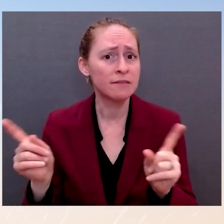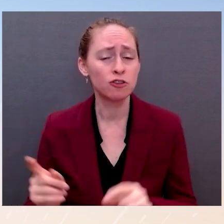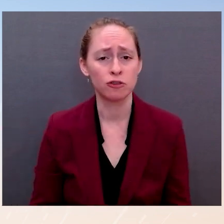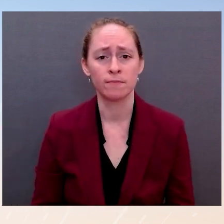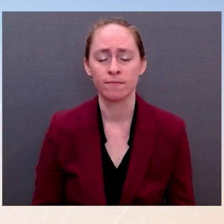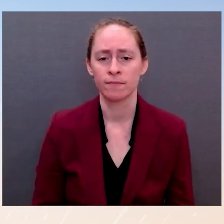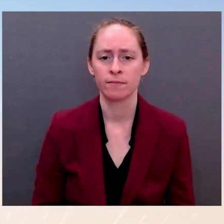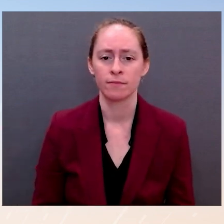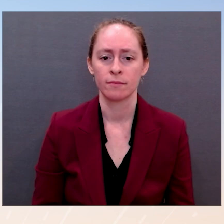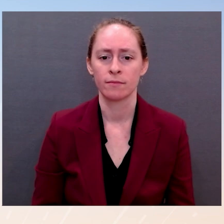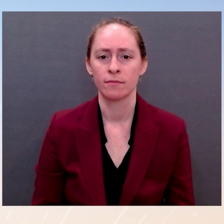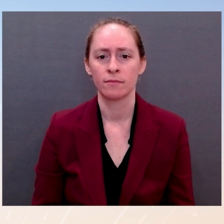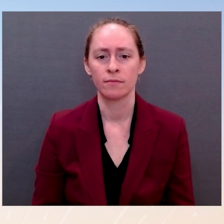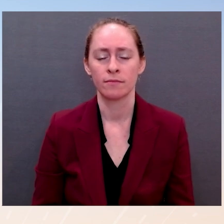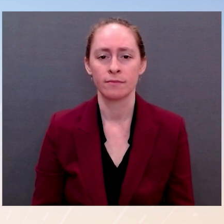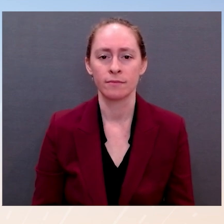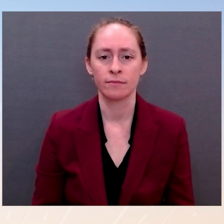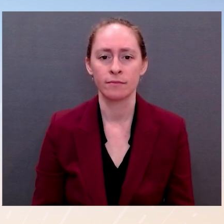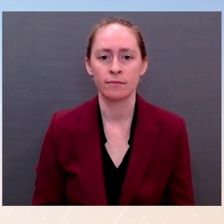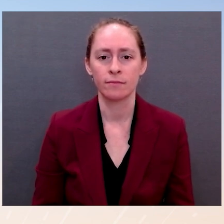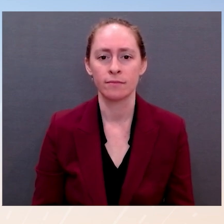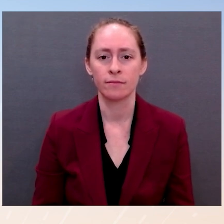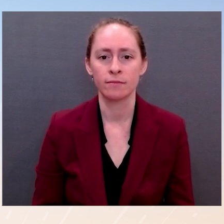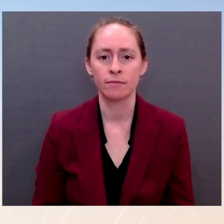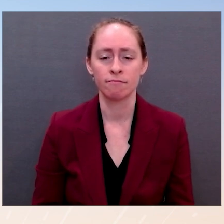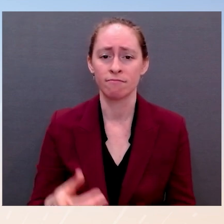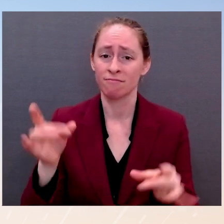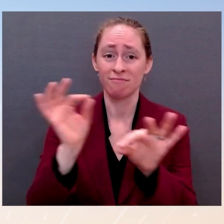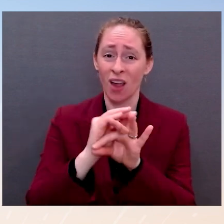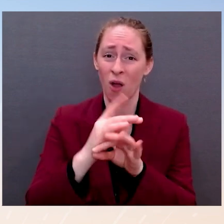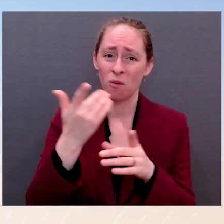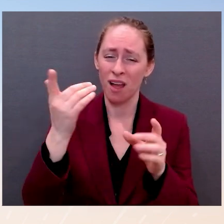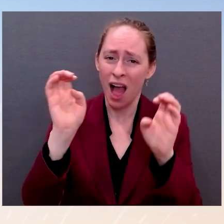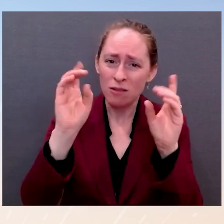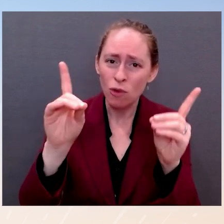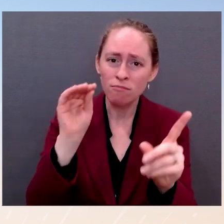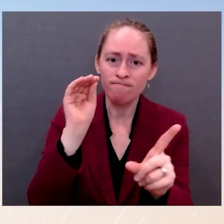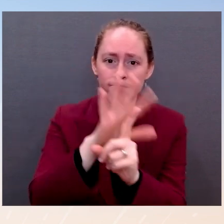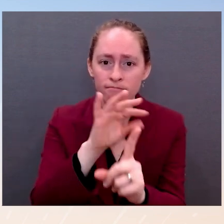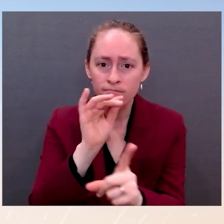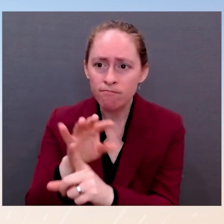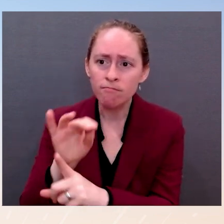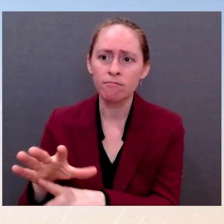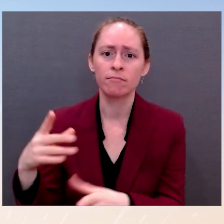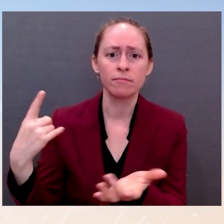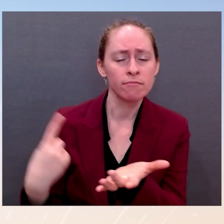And so ultimately, it's this is educating us, informing and having these type of discussions,